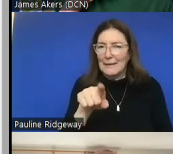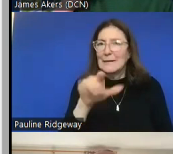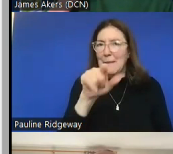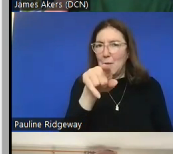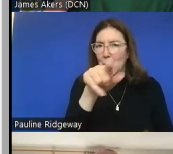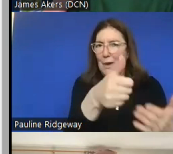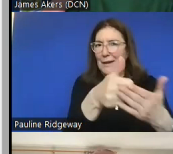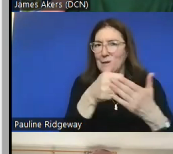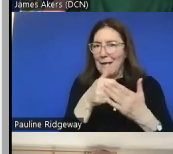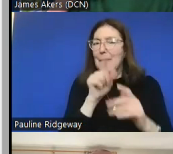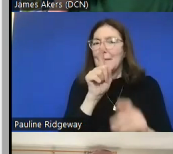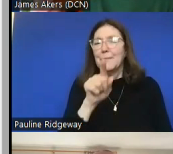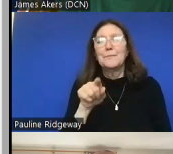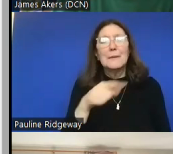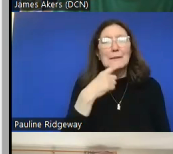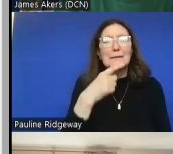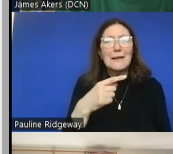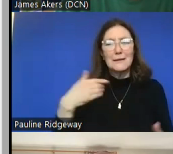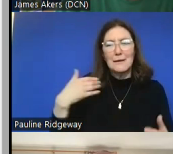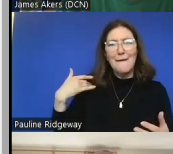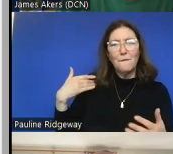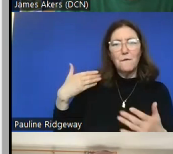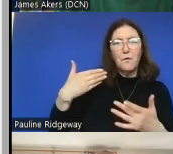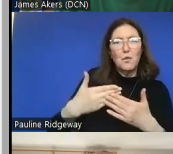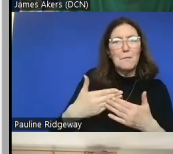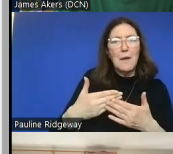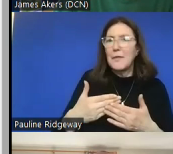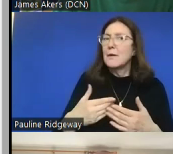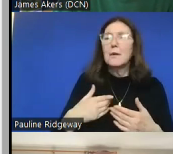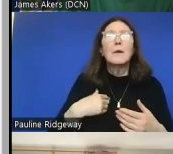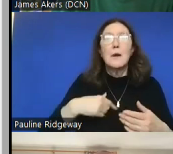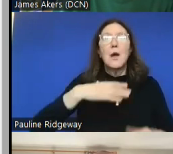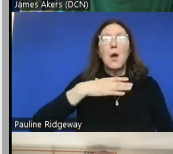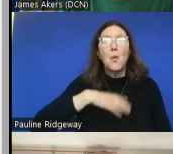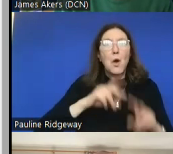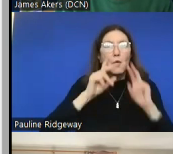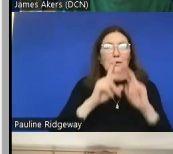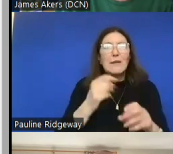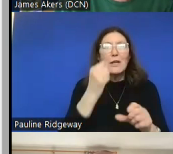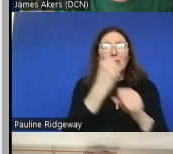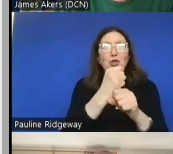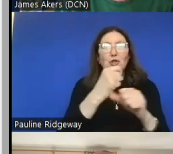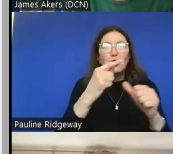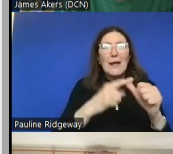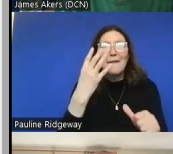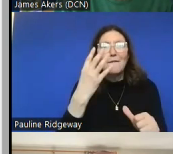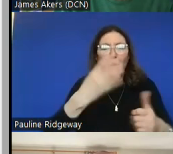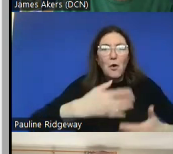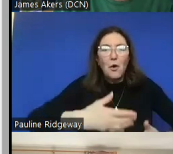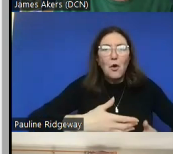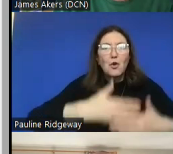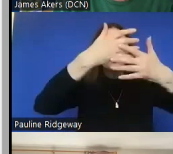we've been unable to get the data stream from the website to show up on GA4. Our web developer has done everything he's meant to